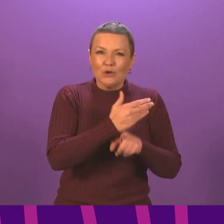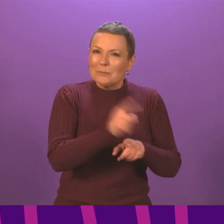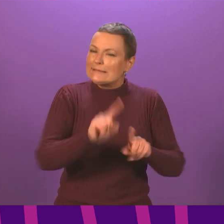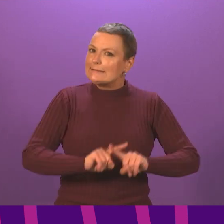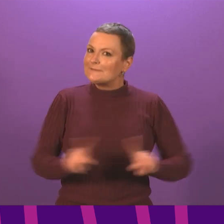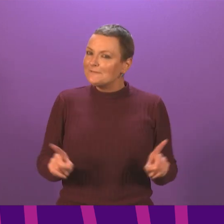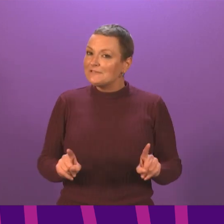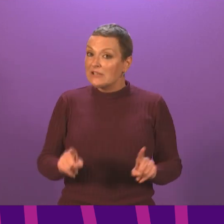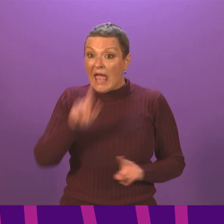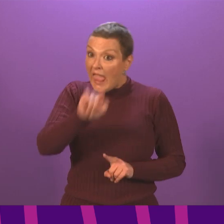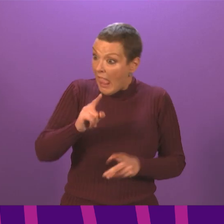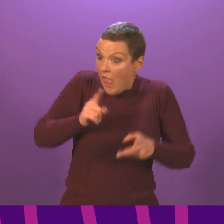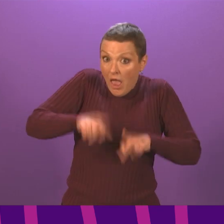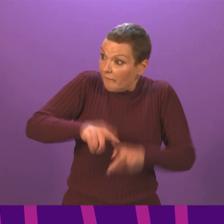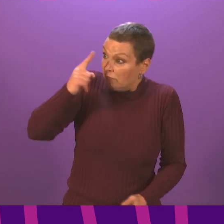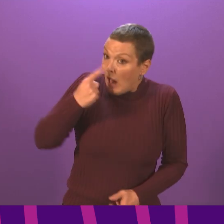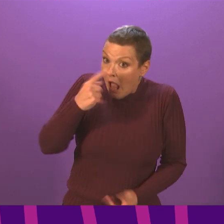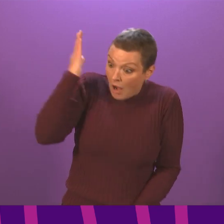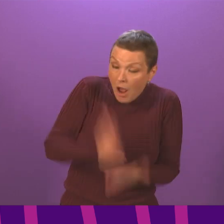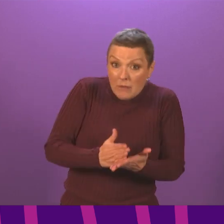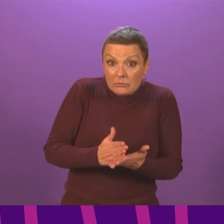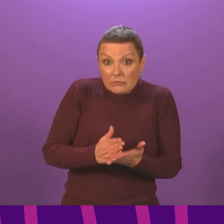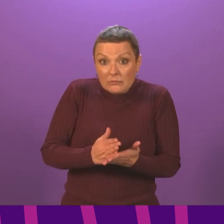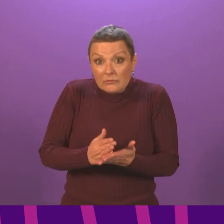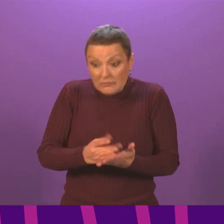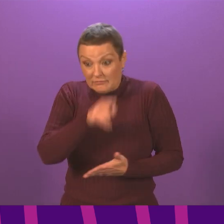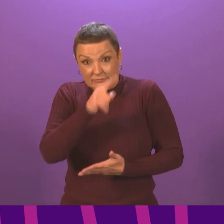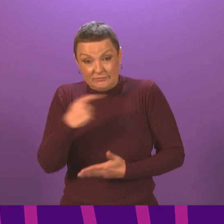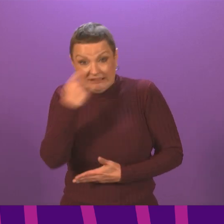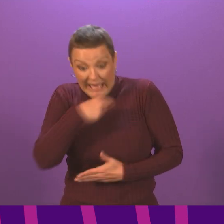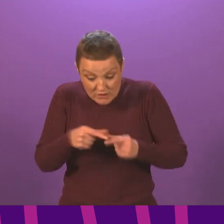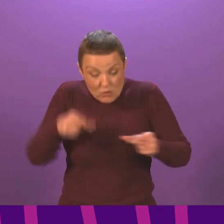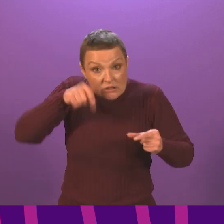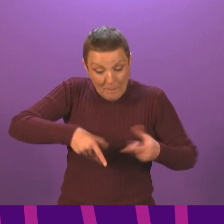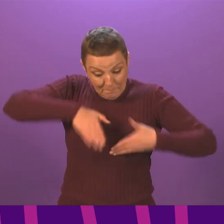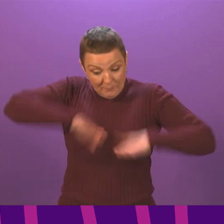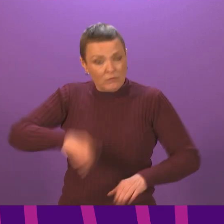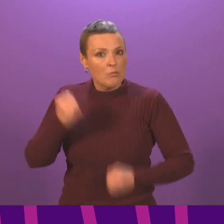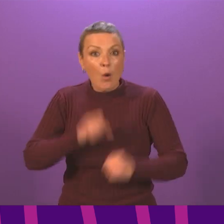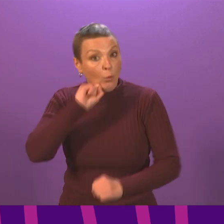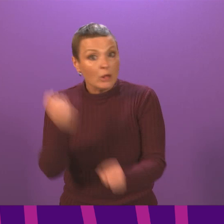to them before March, we will do that because the work that they do is vital. The fact is